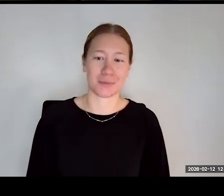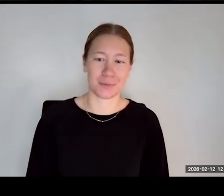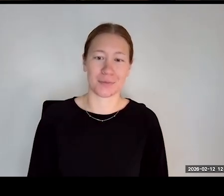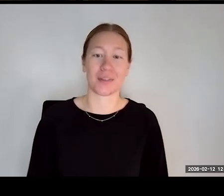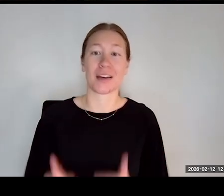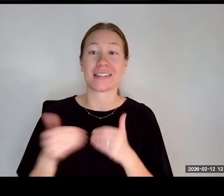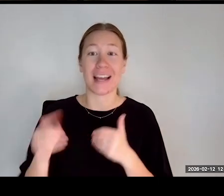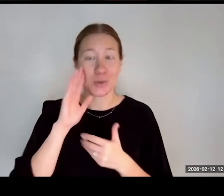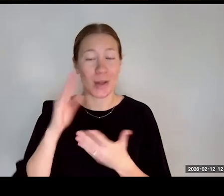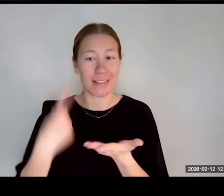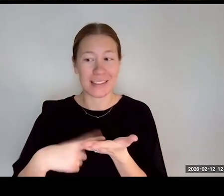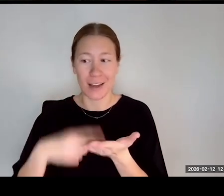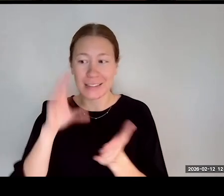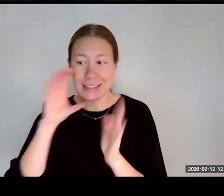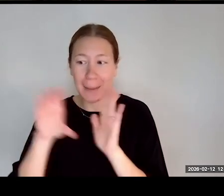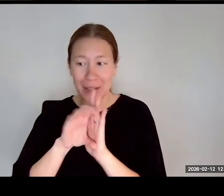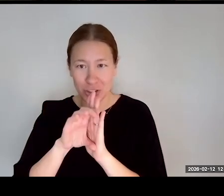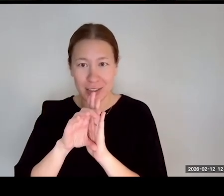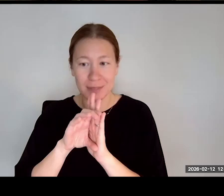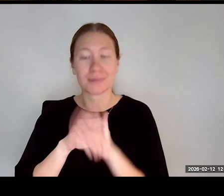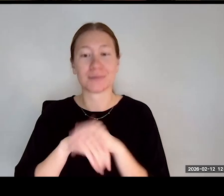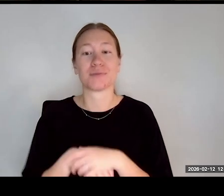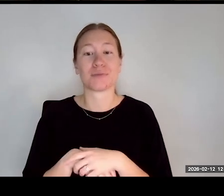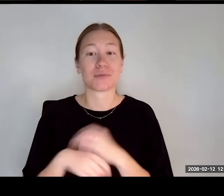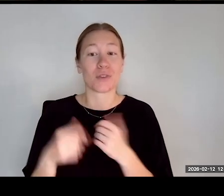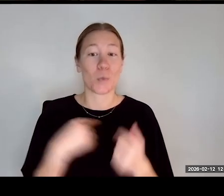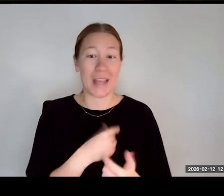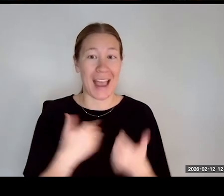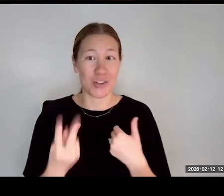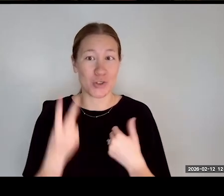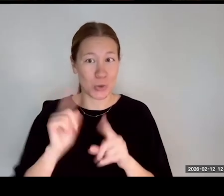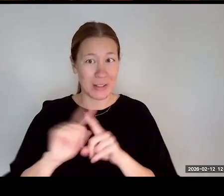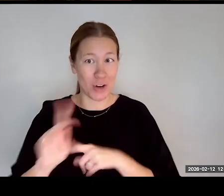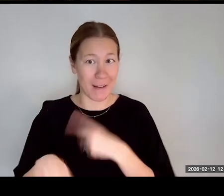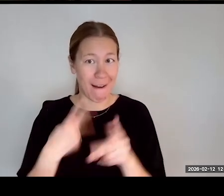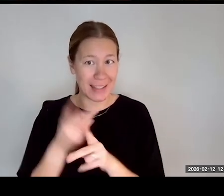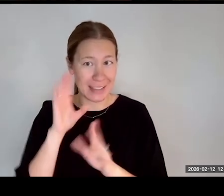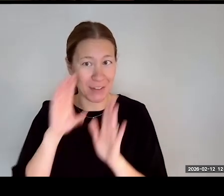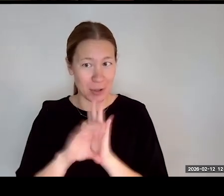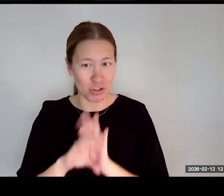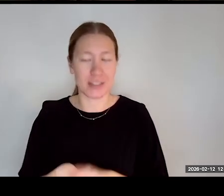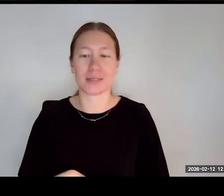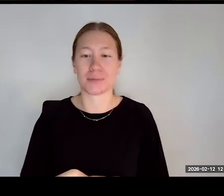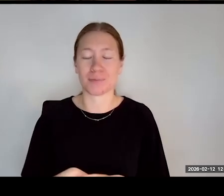So we have two types of images in this document. Up at the top of the document we have these little snowflakes